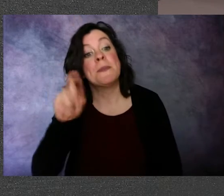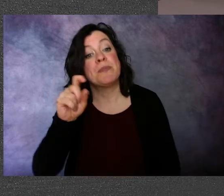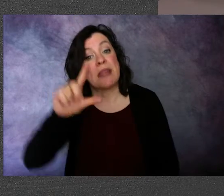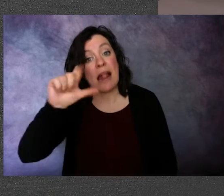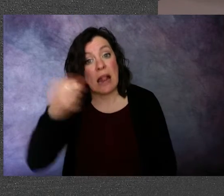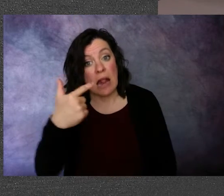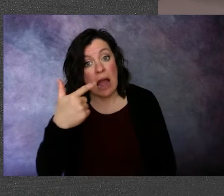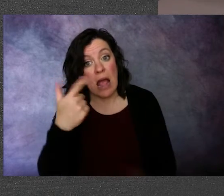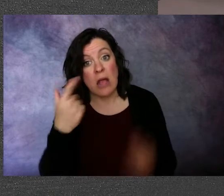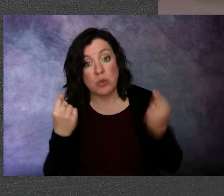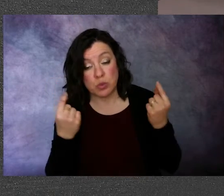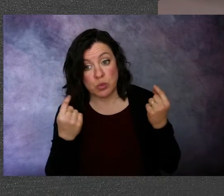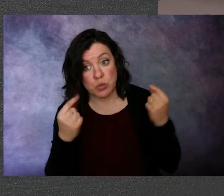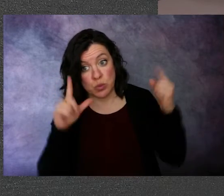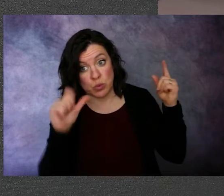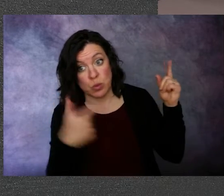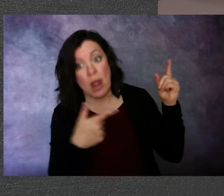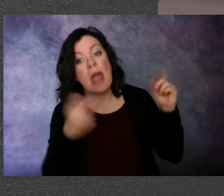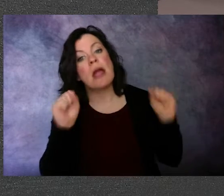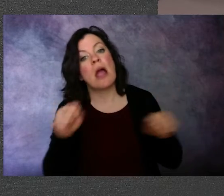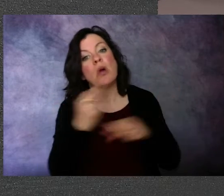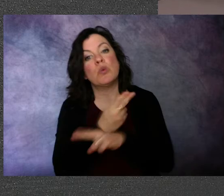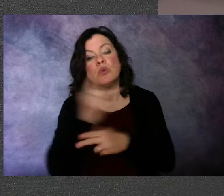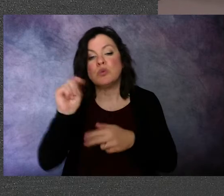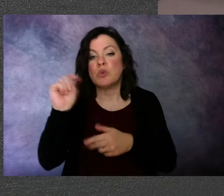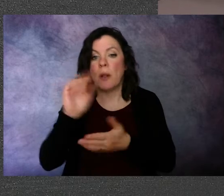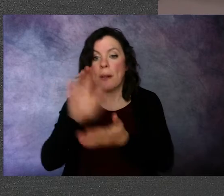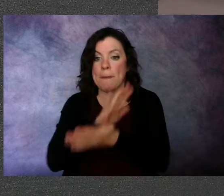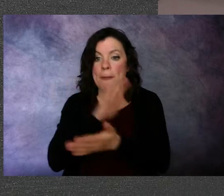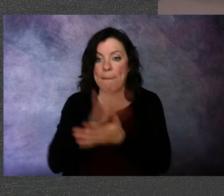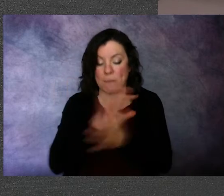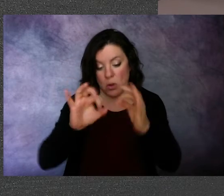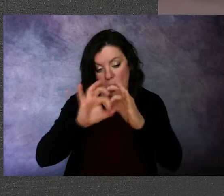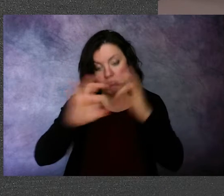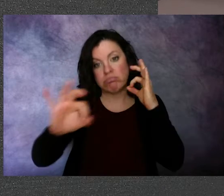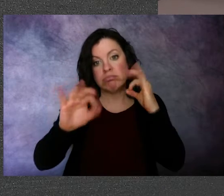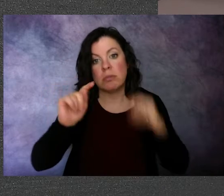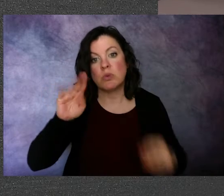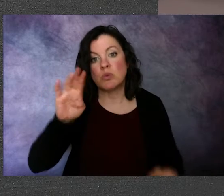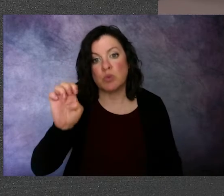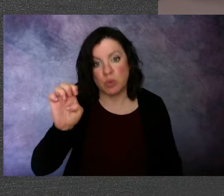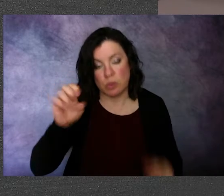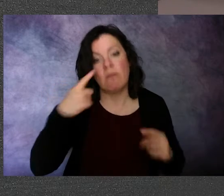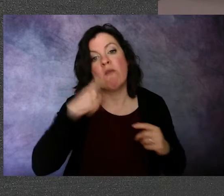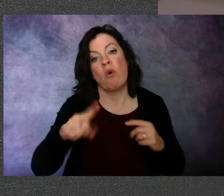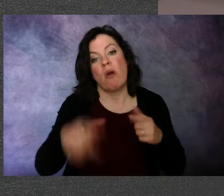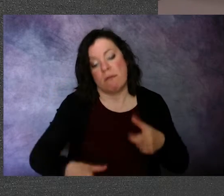We'll use our paper toil- Paper, toilet paper rolls for our legs. And we're gonna need to get a head.